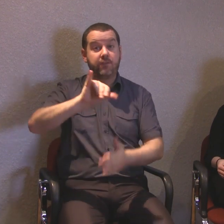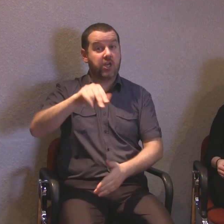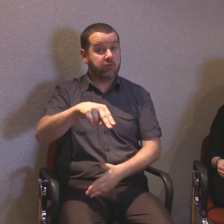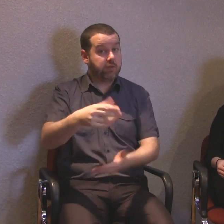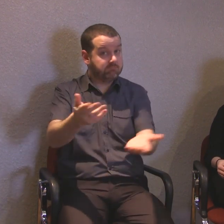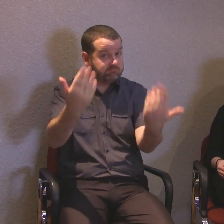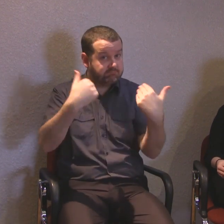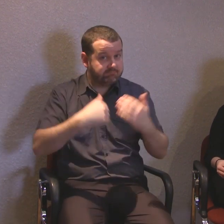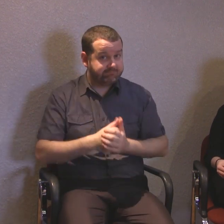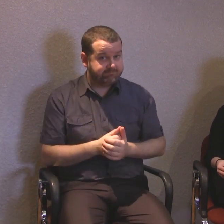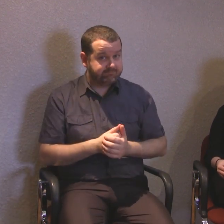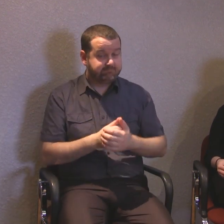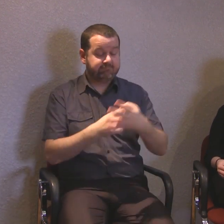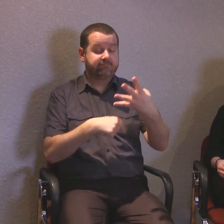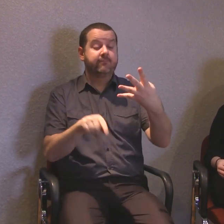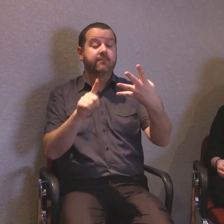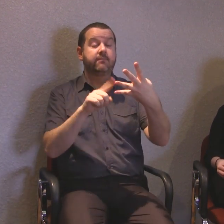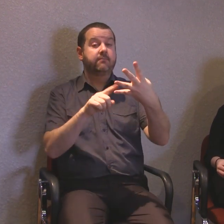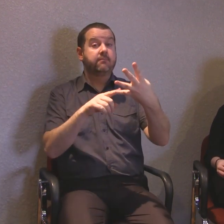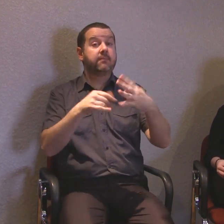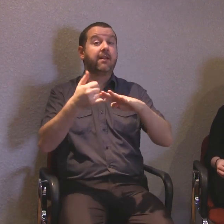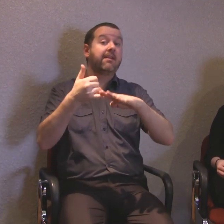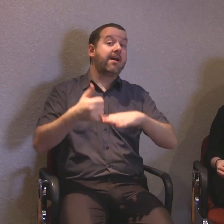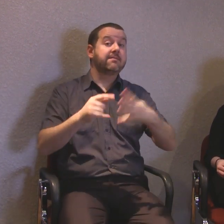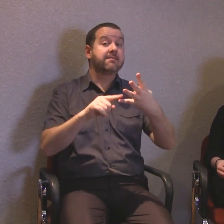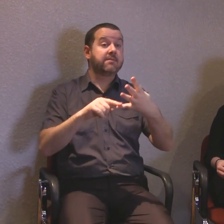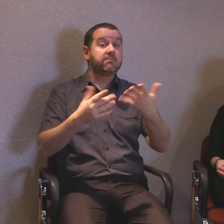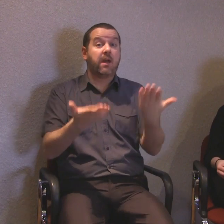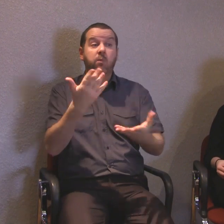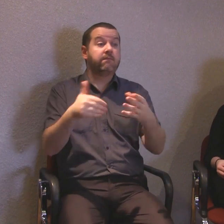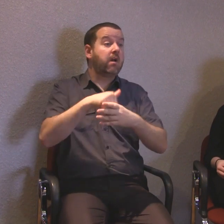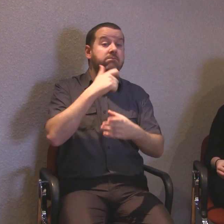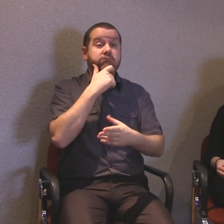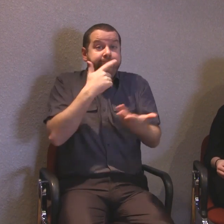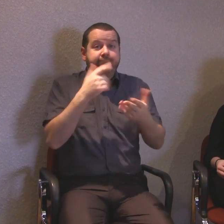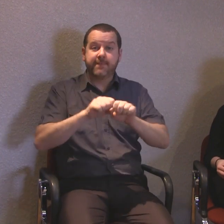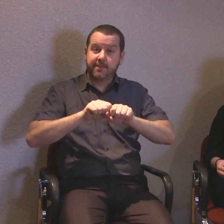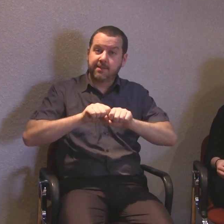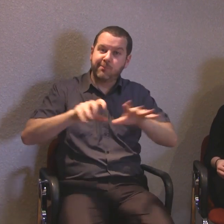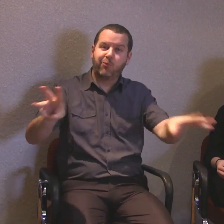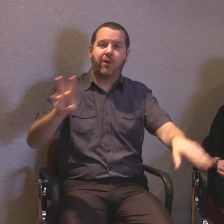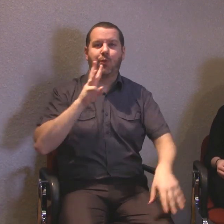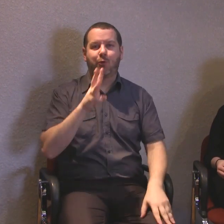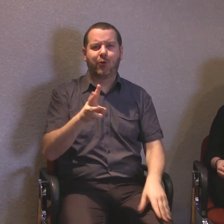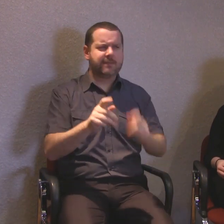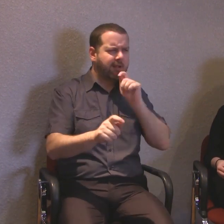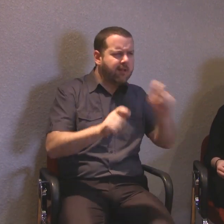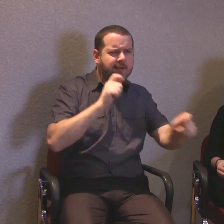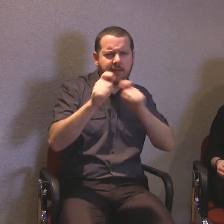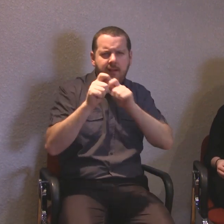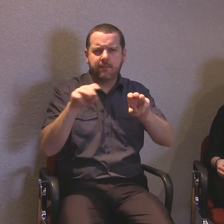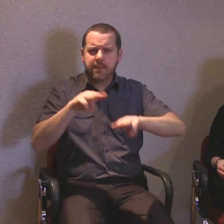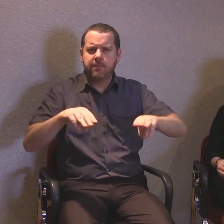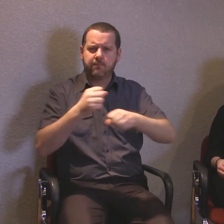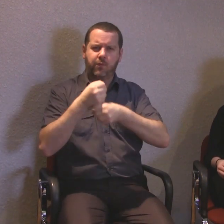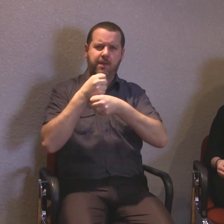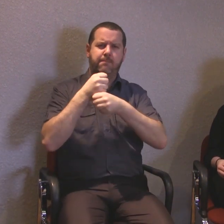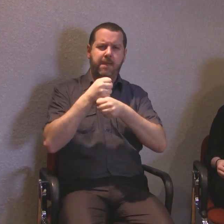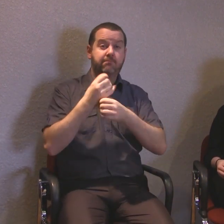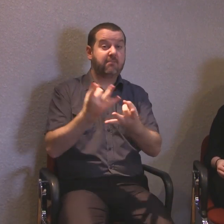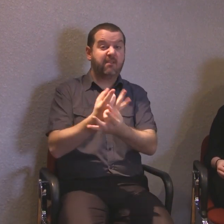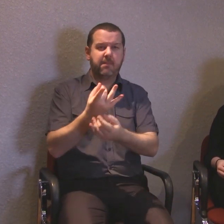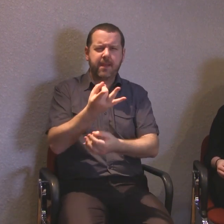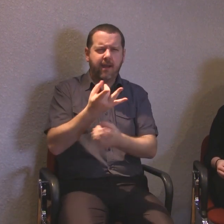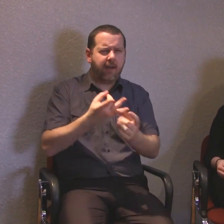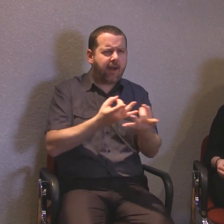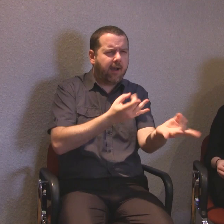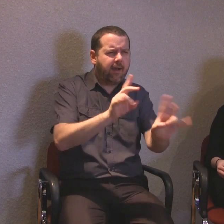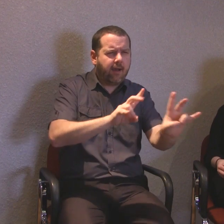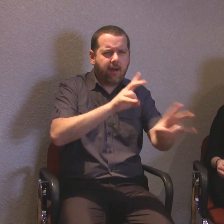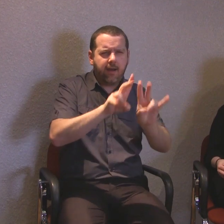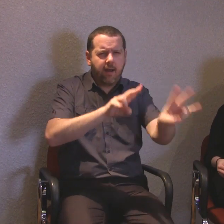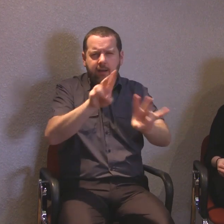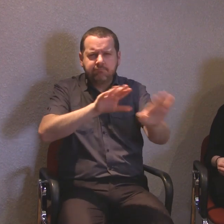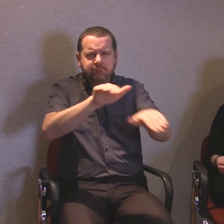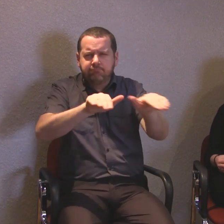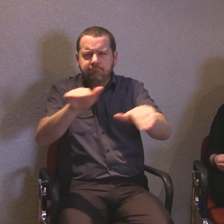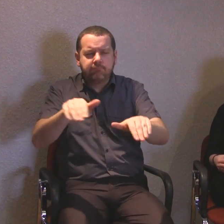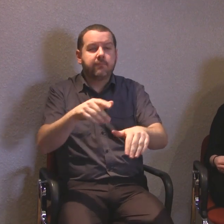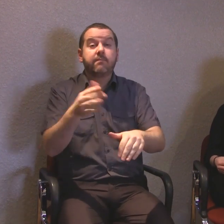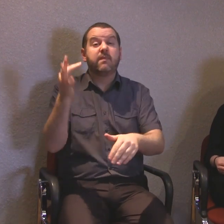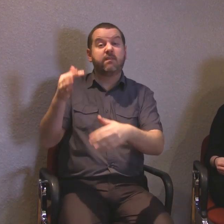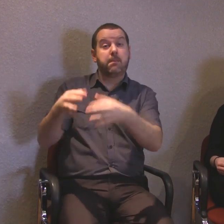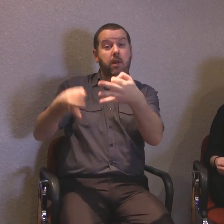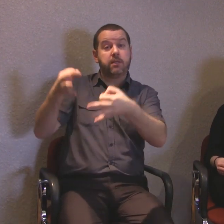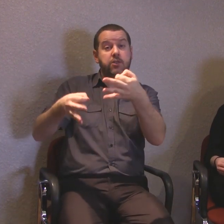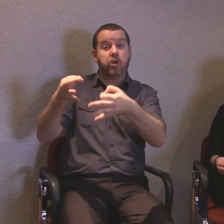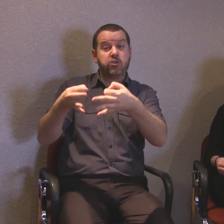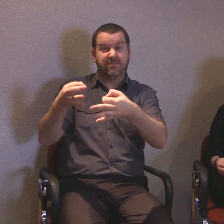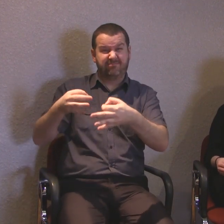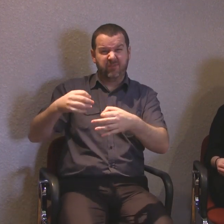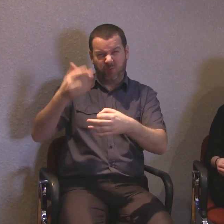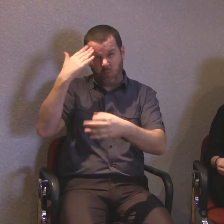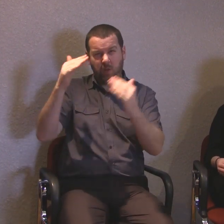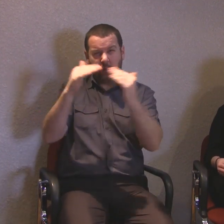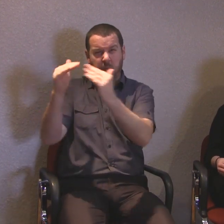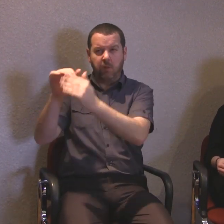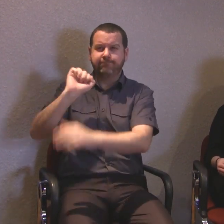Tell people about the campaign and ask election candidates what they are going to do for the people